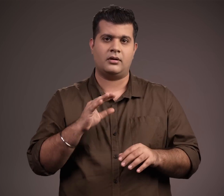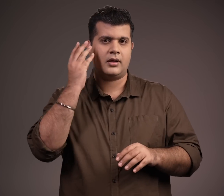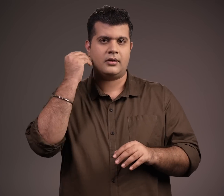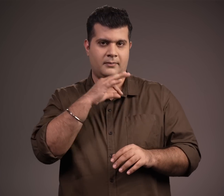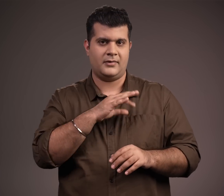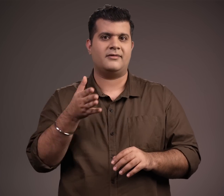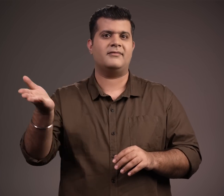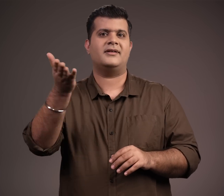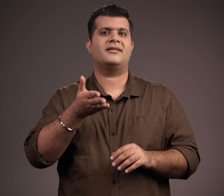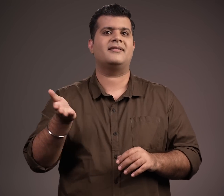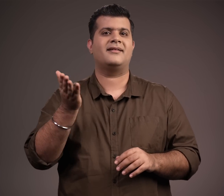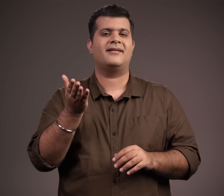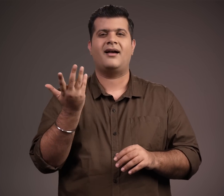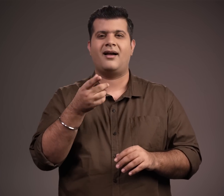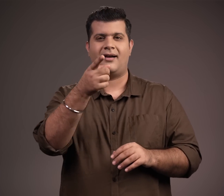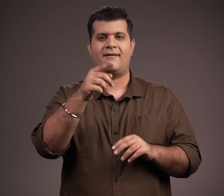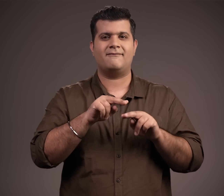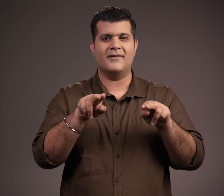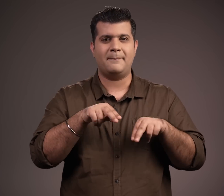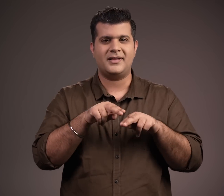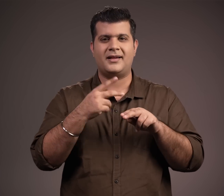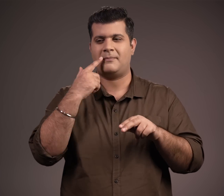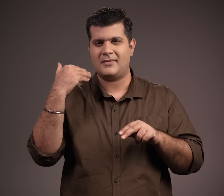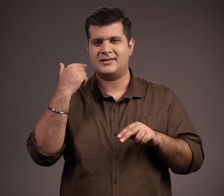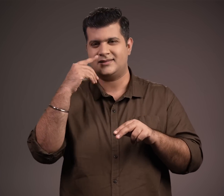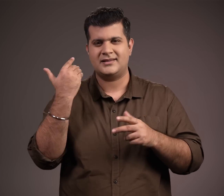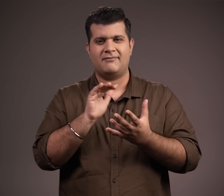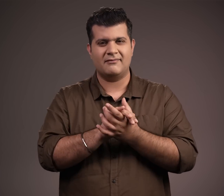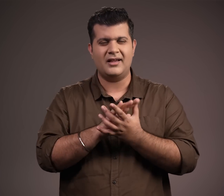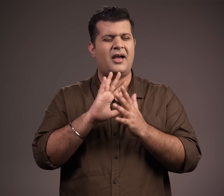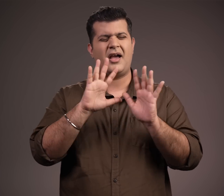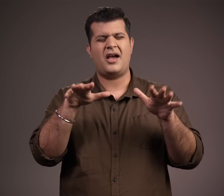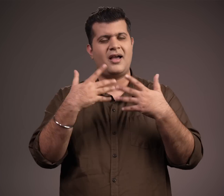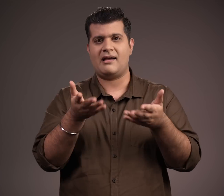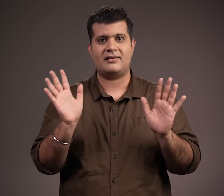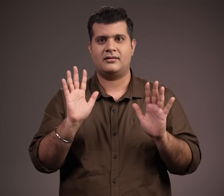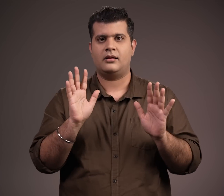but also helps hearing people, be it family, siblings, friends or anyone else.